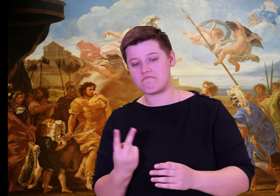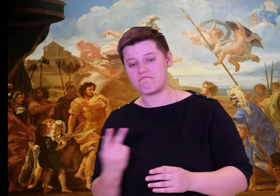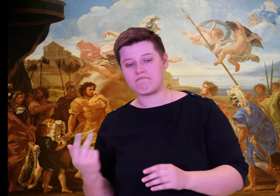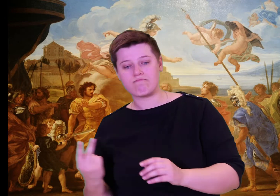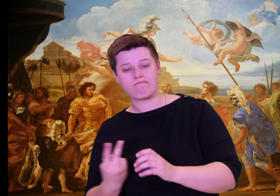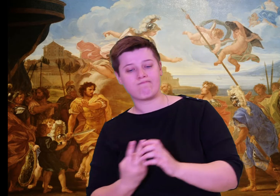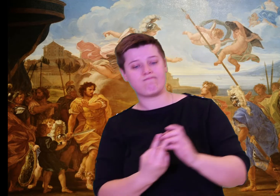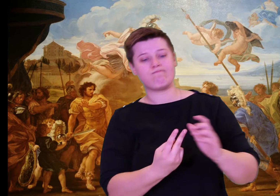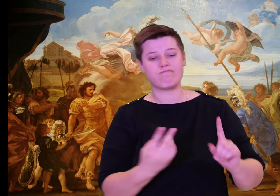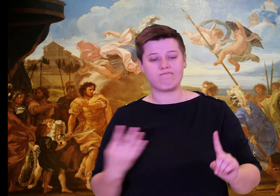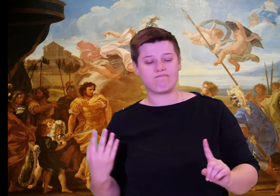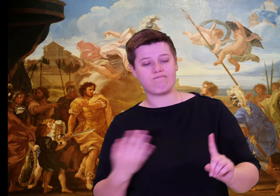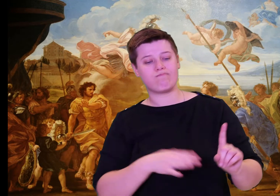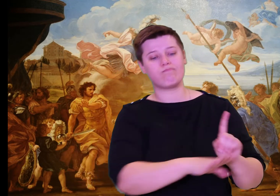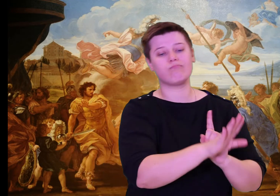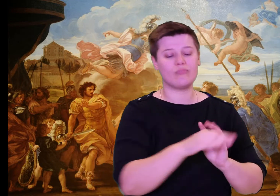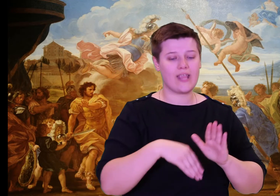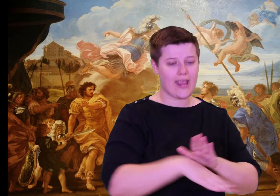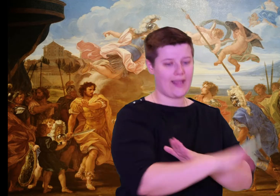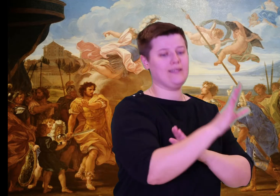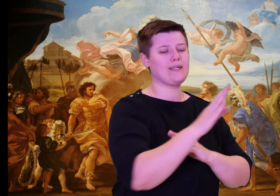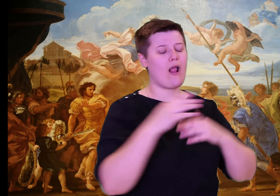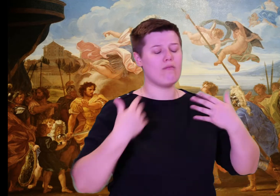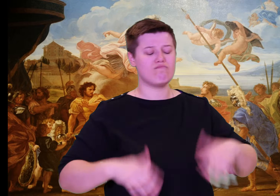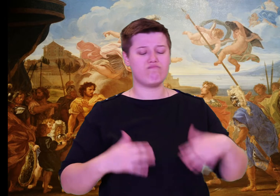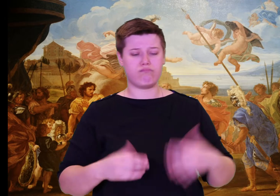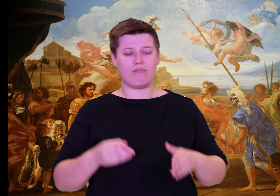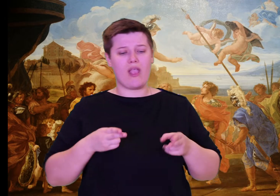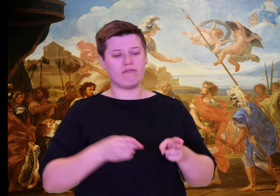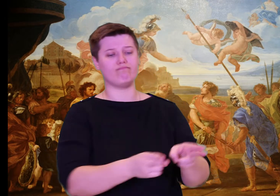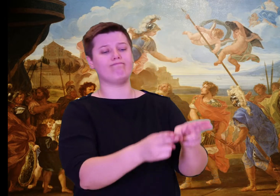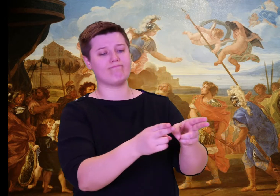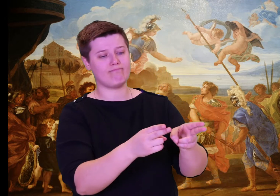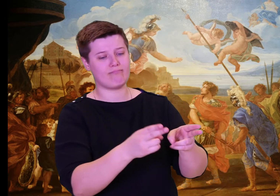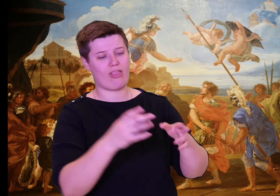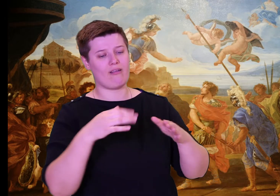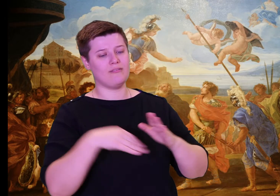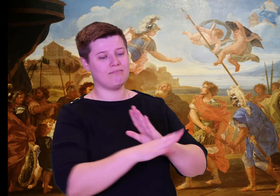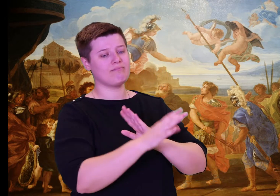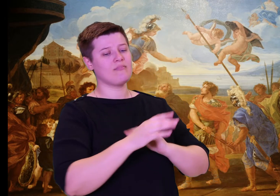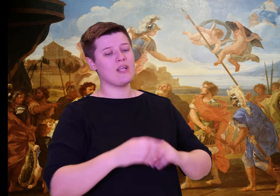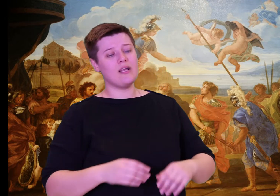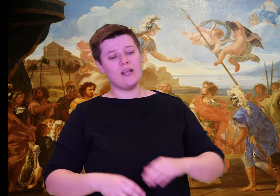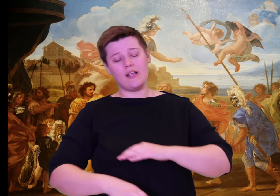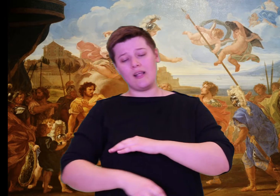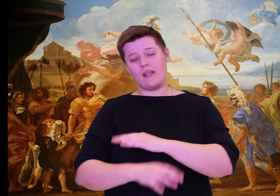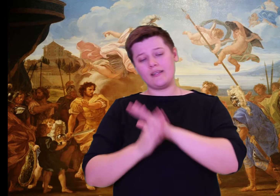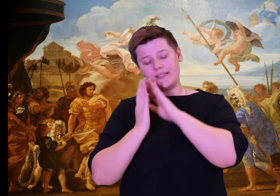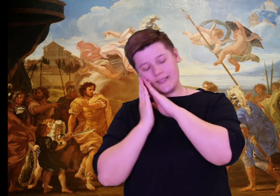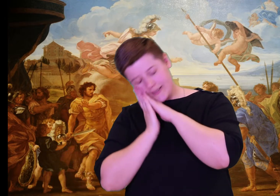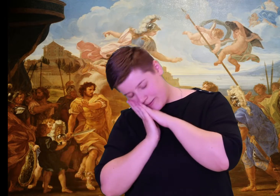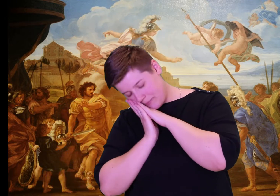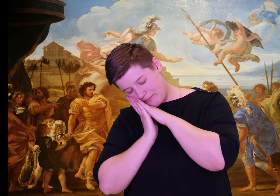Bright-eyed Athena flew away, transformed into an ossifrage.